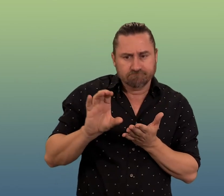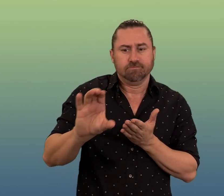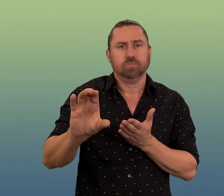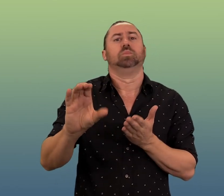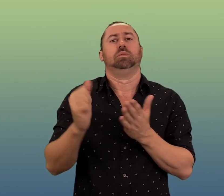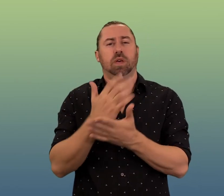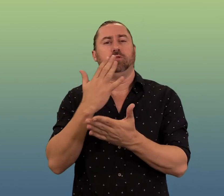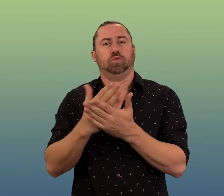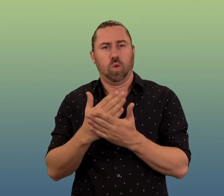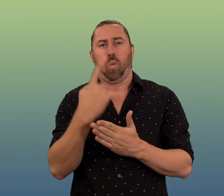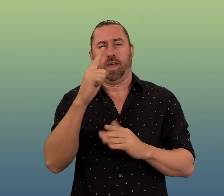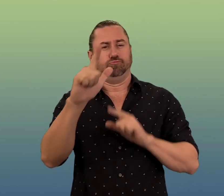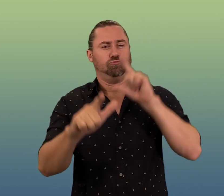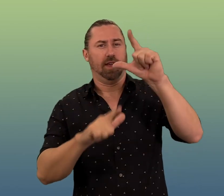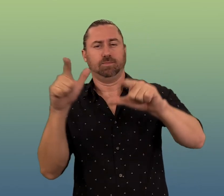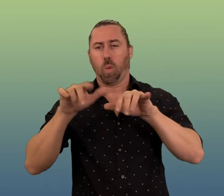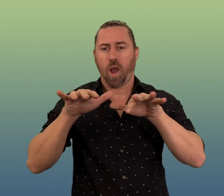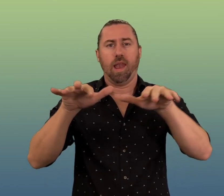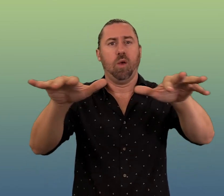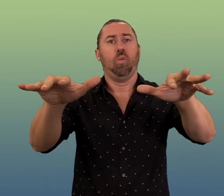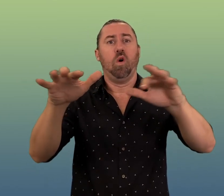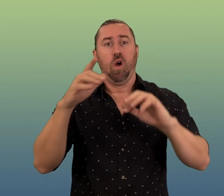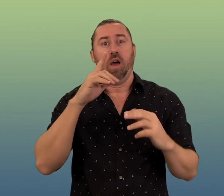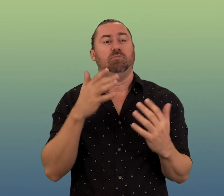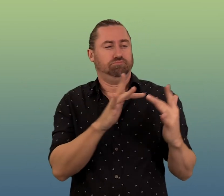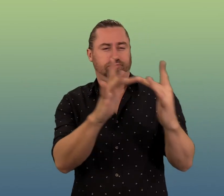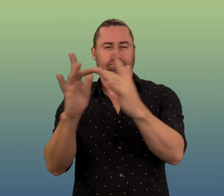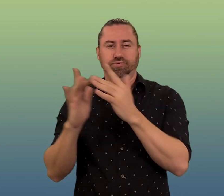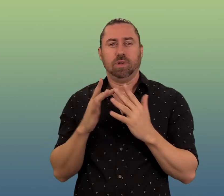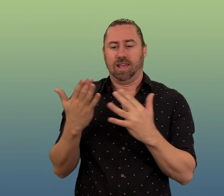to create a single integrated transport network accessible to everyone.